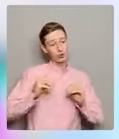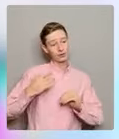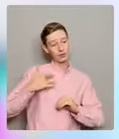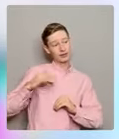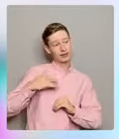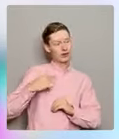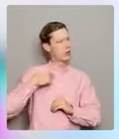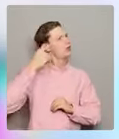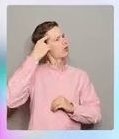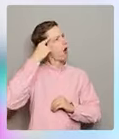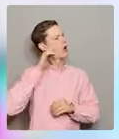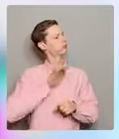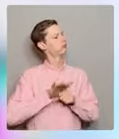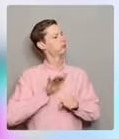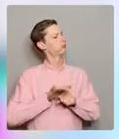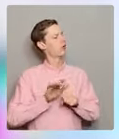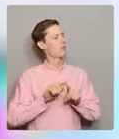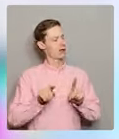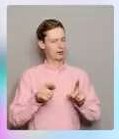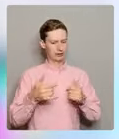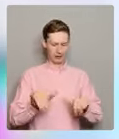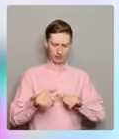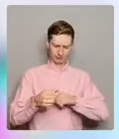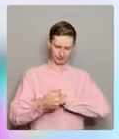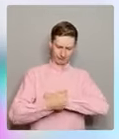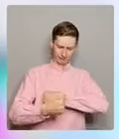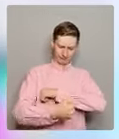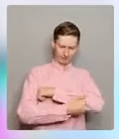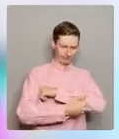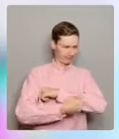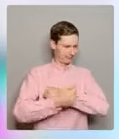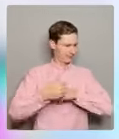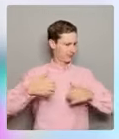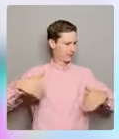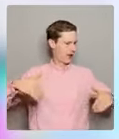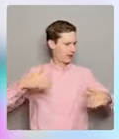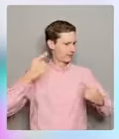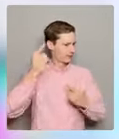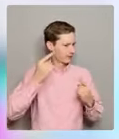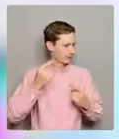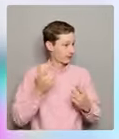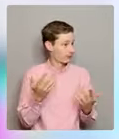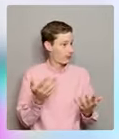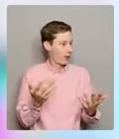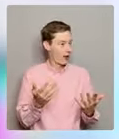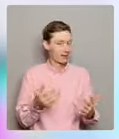and motion sensitivity, but there was still a major tenant of designing for accessibility that we had to consider,